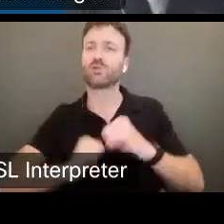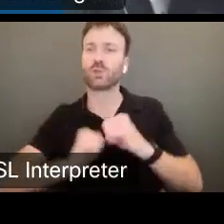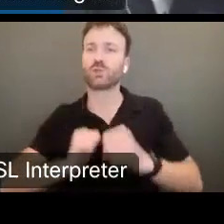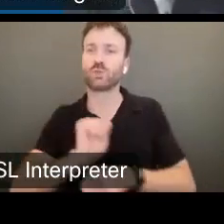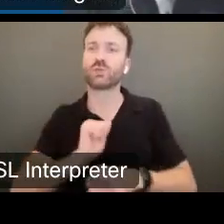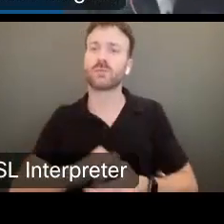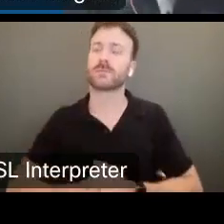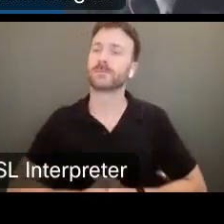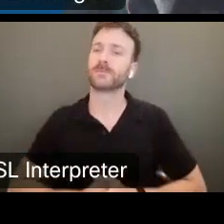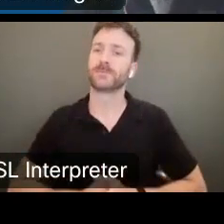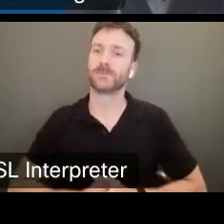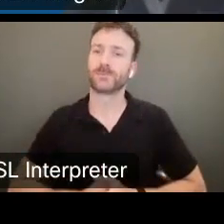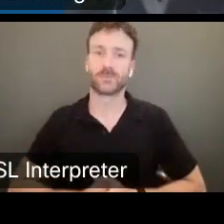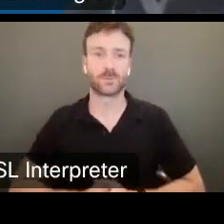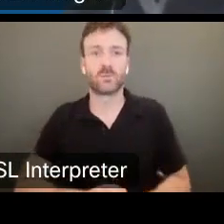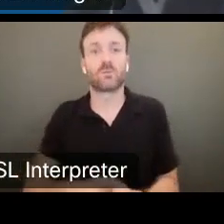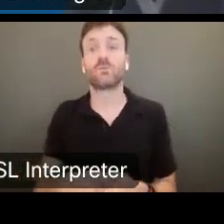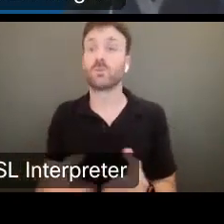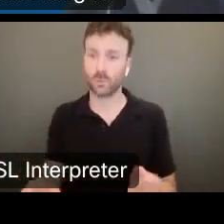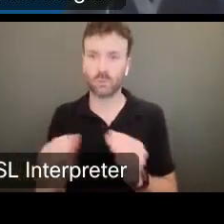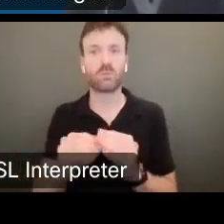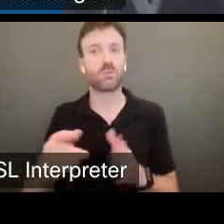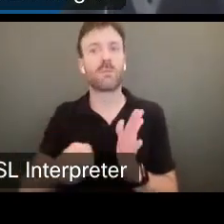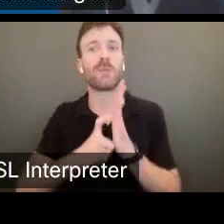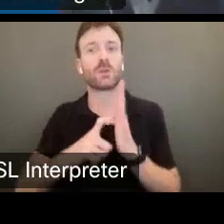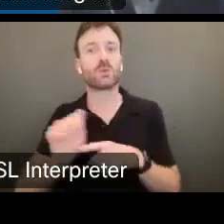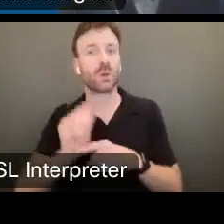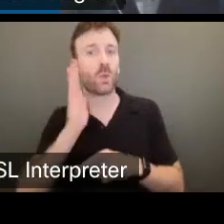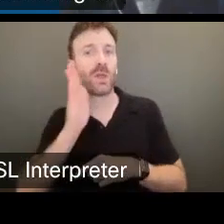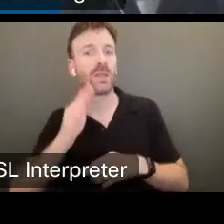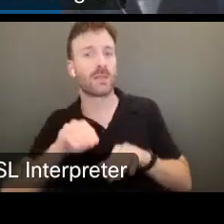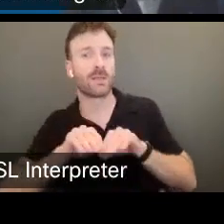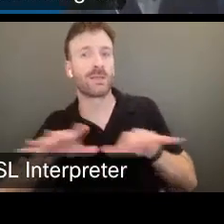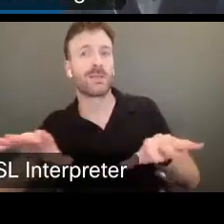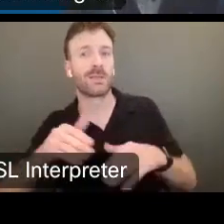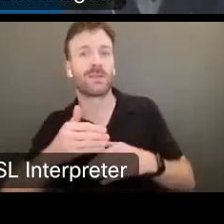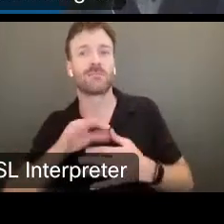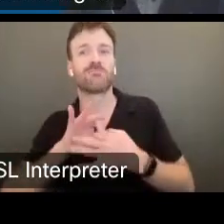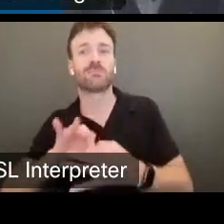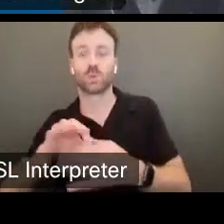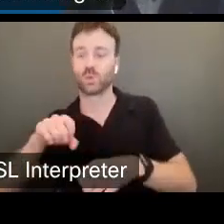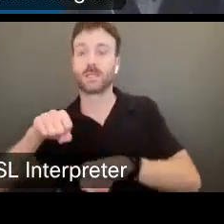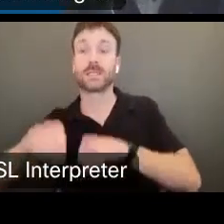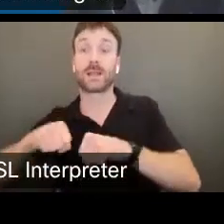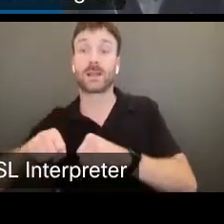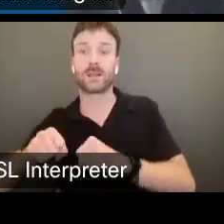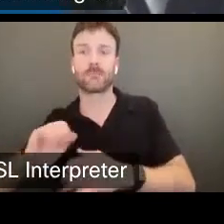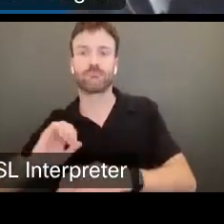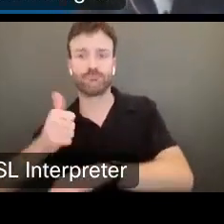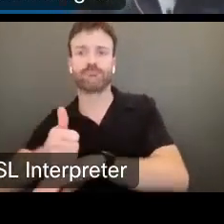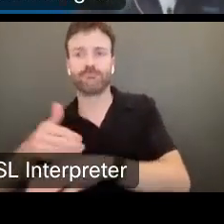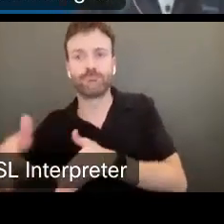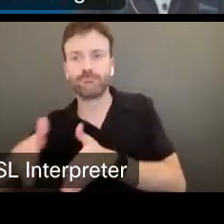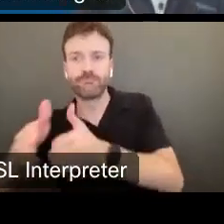And there's also more mandatory training coming out with regards to cycling infrastructure.